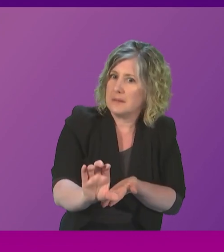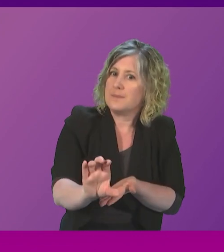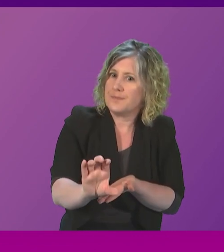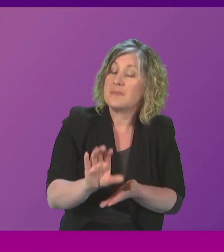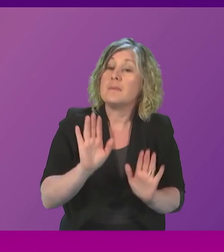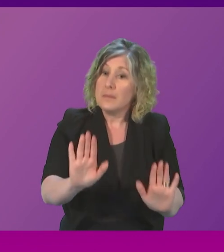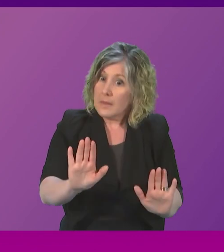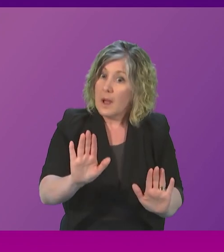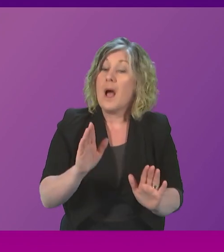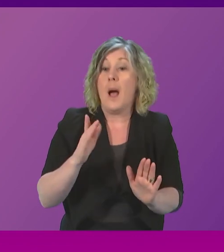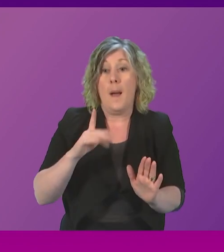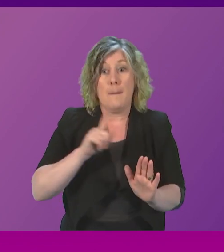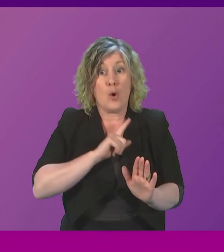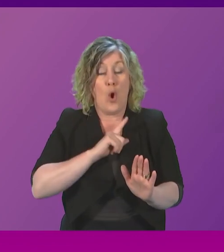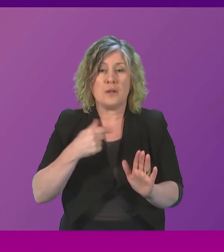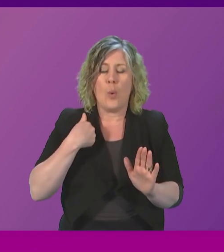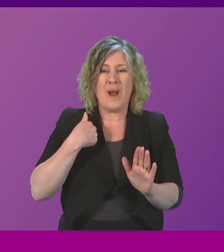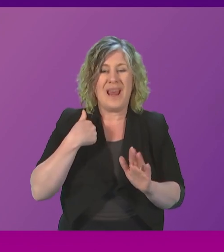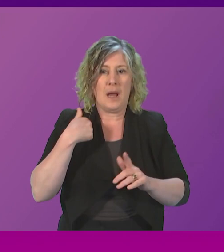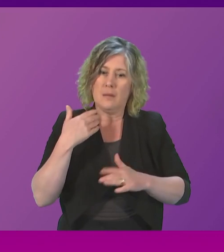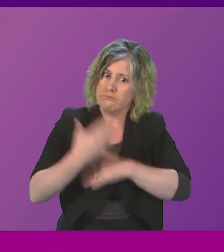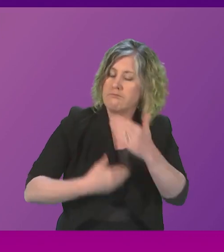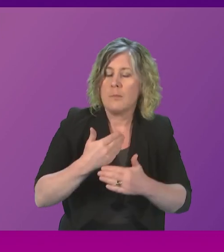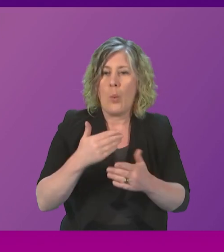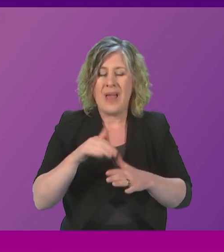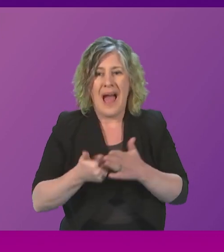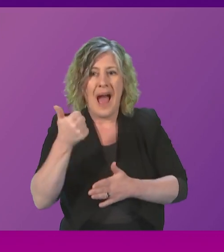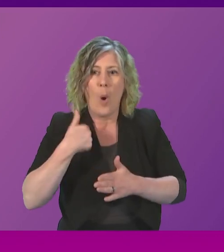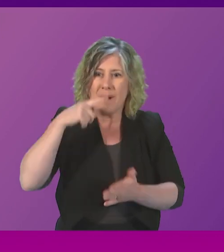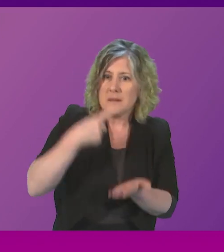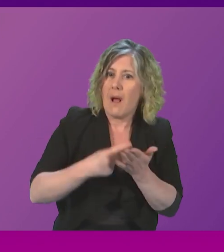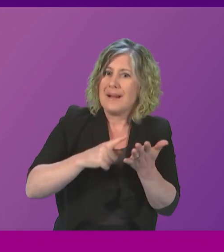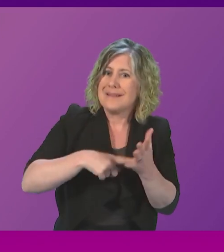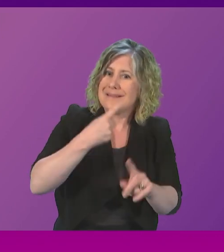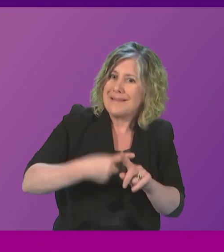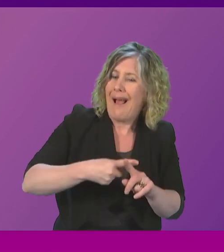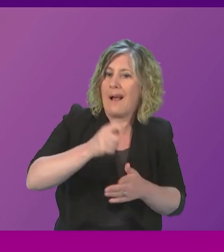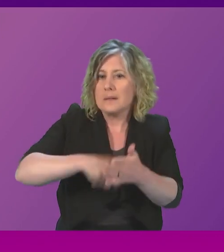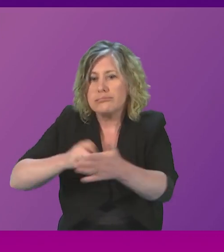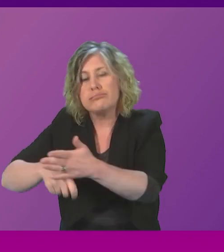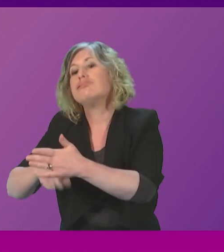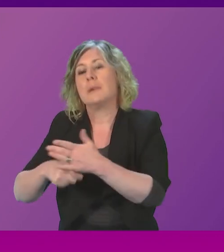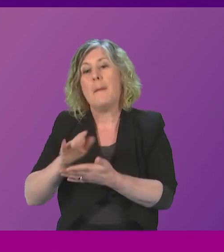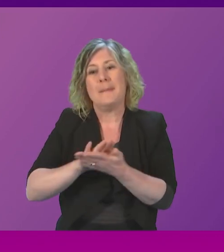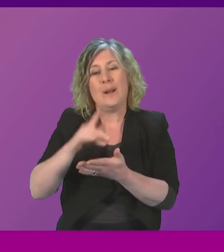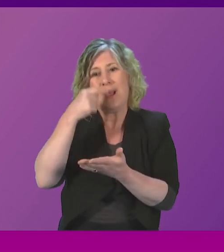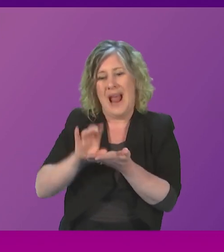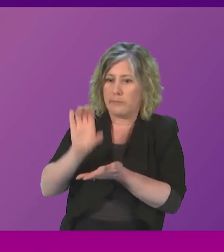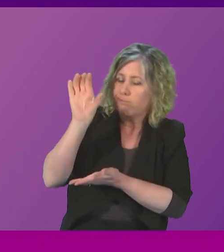Because of our progressive taxation we are able to invest a record £19 billion in our health service.